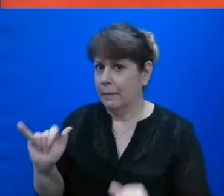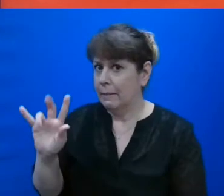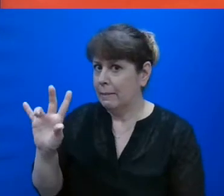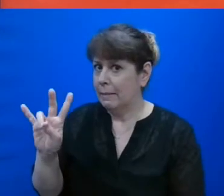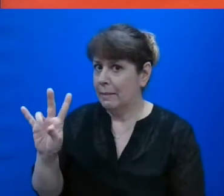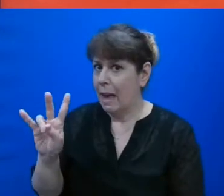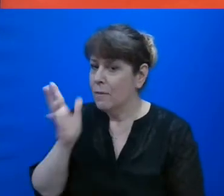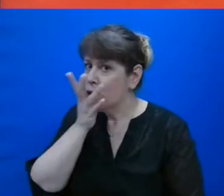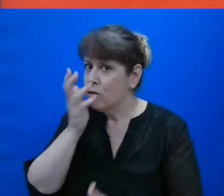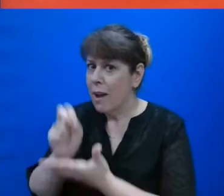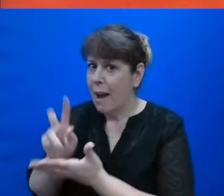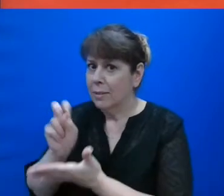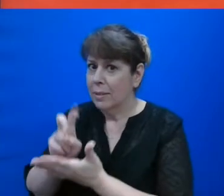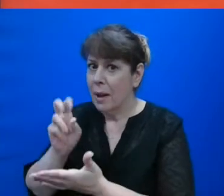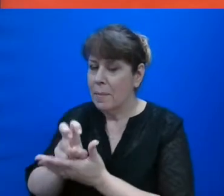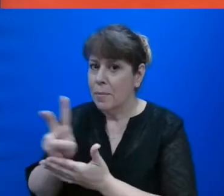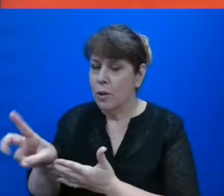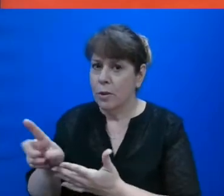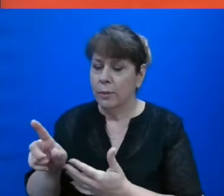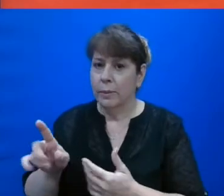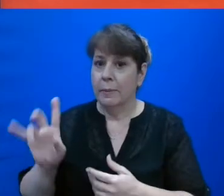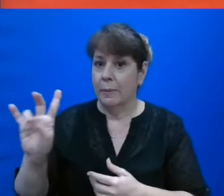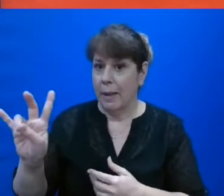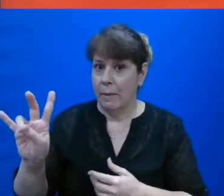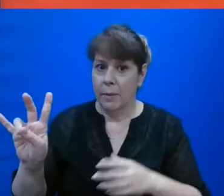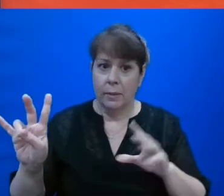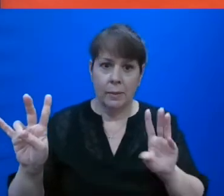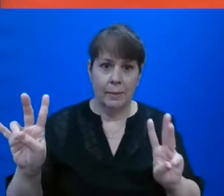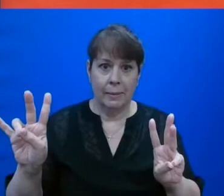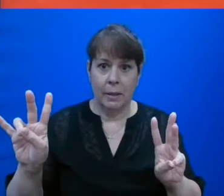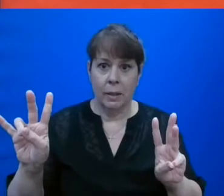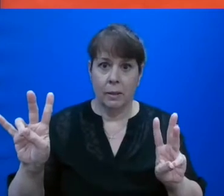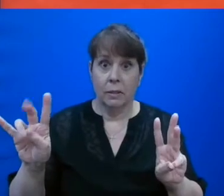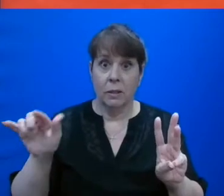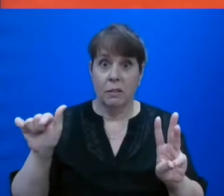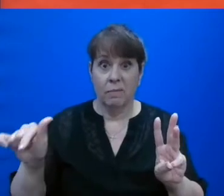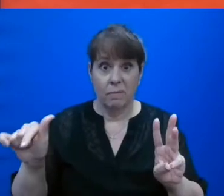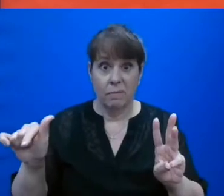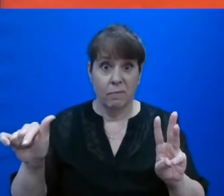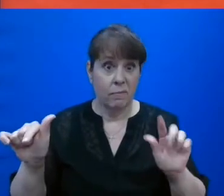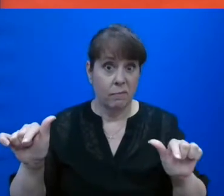SO NOW, WE HAVE MORE GRASSHOPPERS AND LESS DRAGONFLIES.